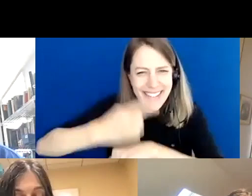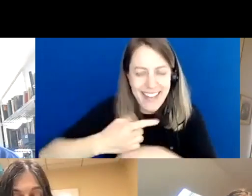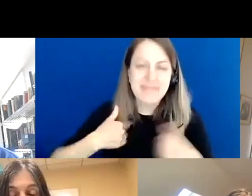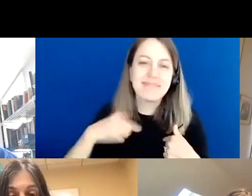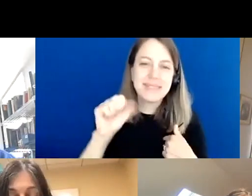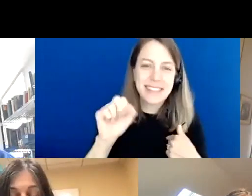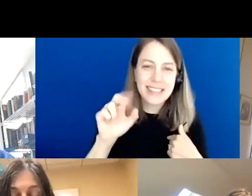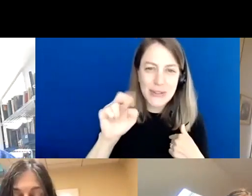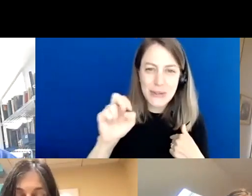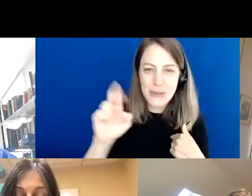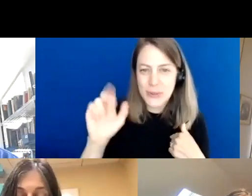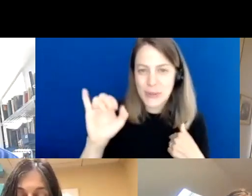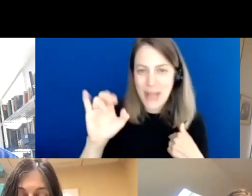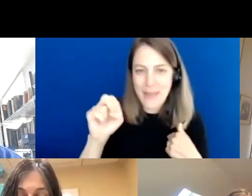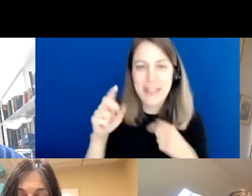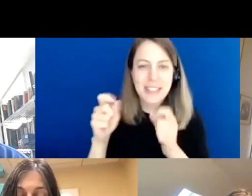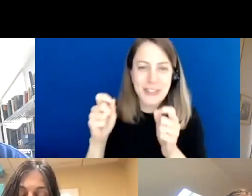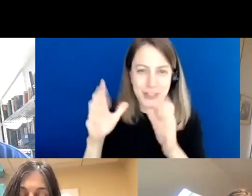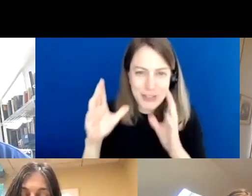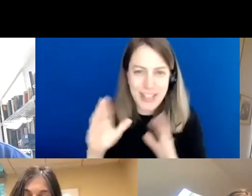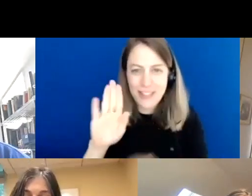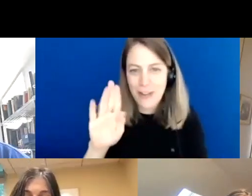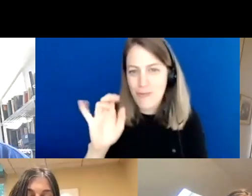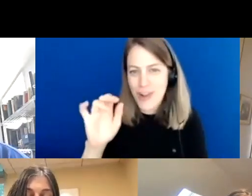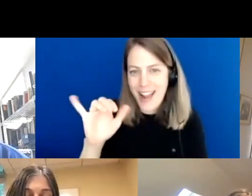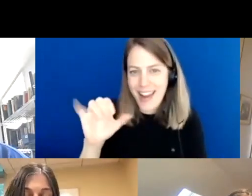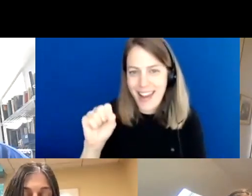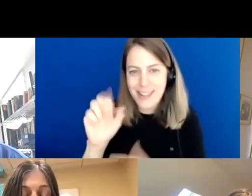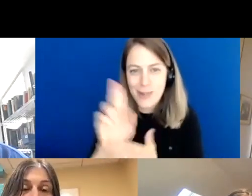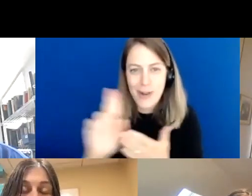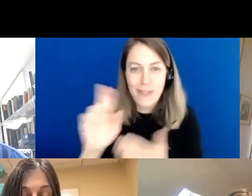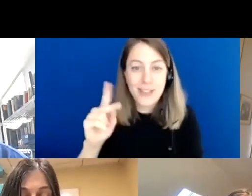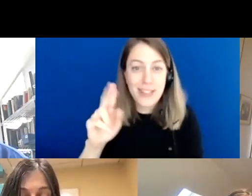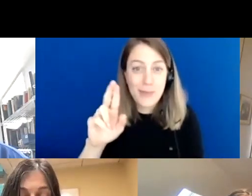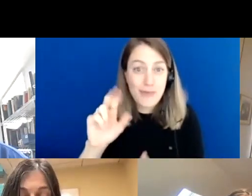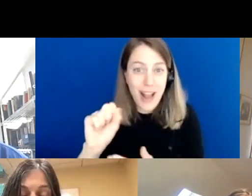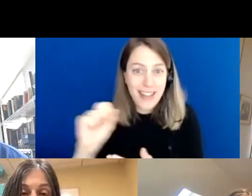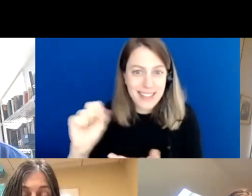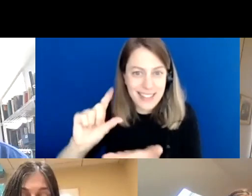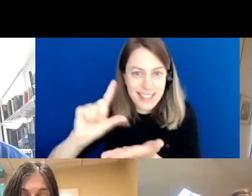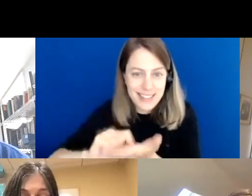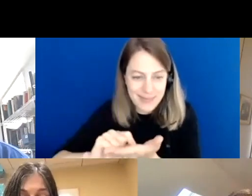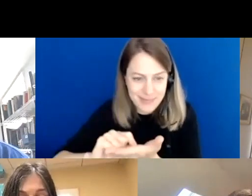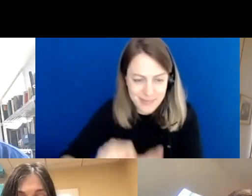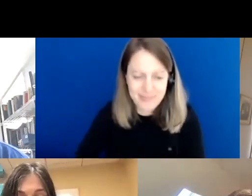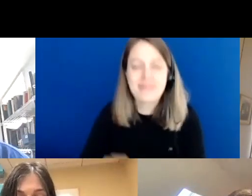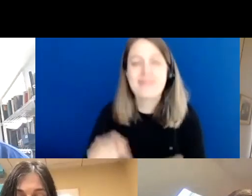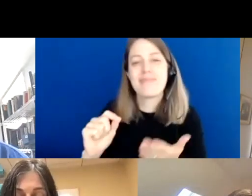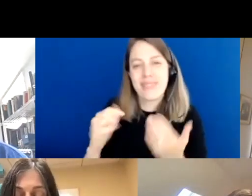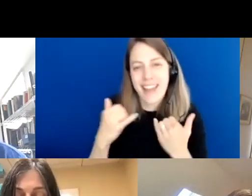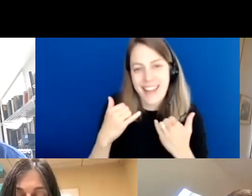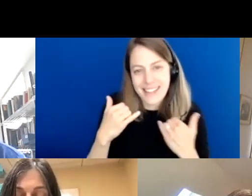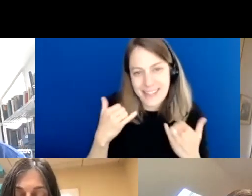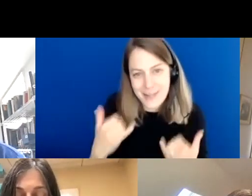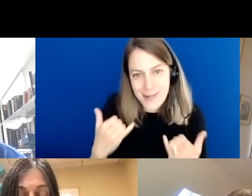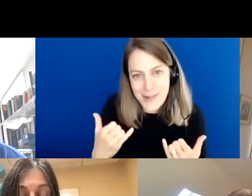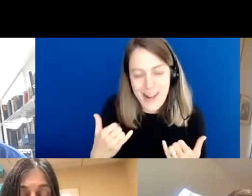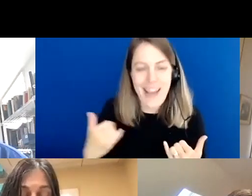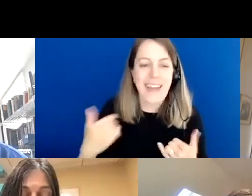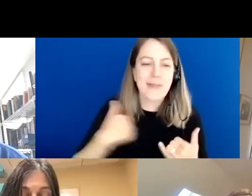I'm Director of Brandeis University Press. On behalf of the Lurie Institute for Disability Policy at Brandeis, the International Center for Ethics,